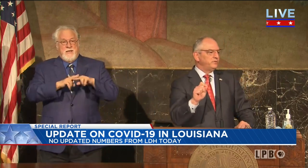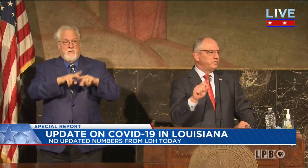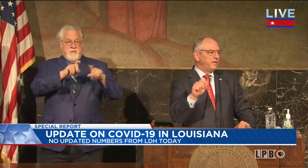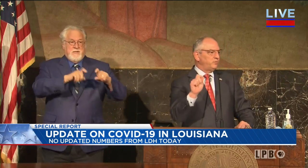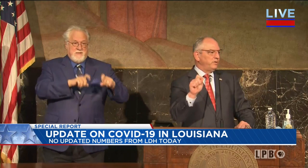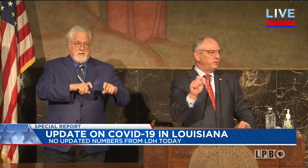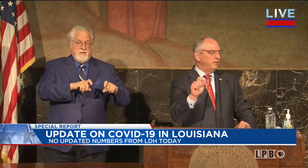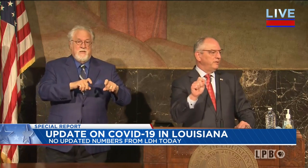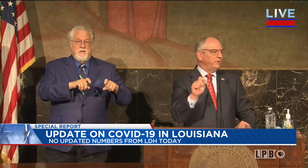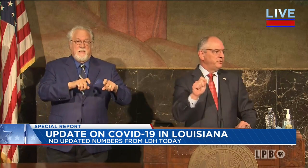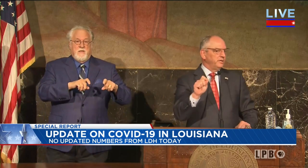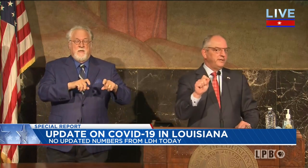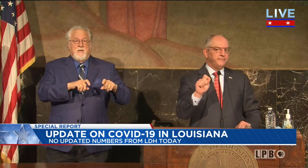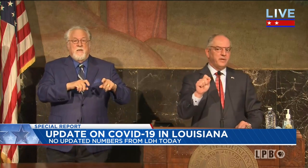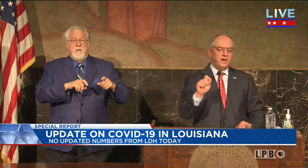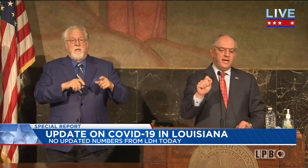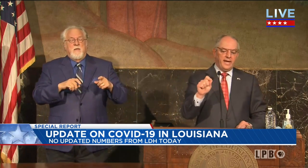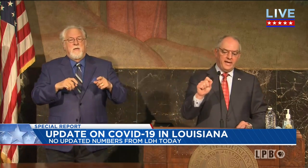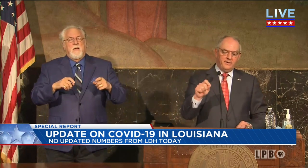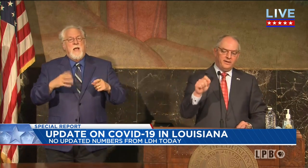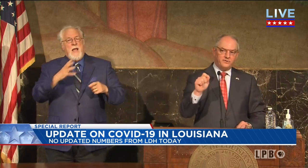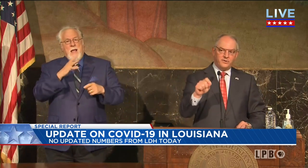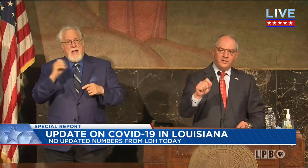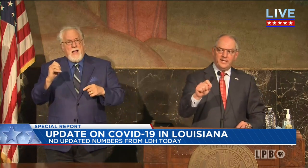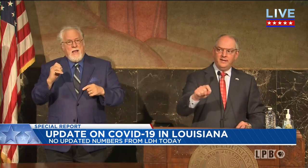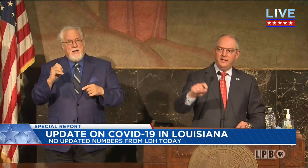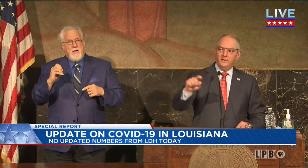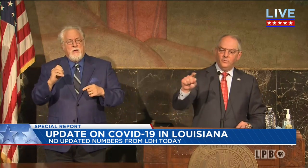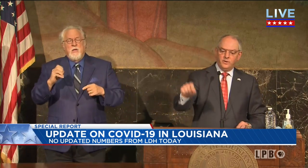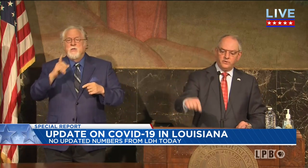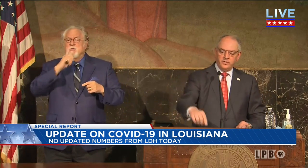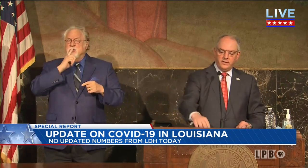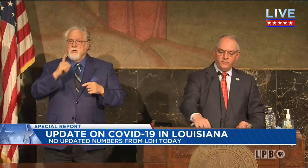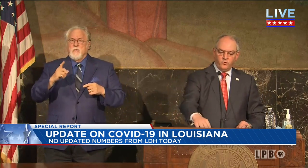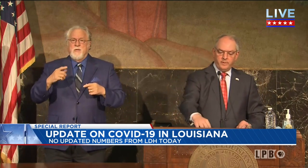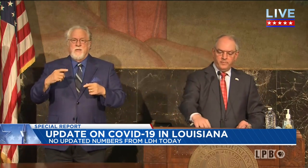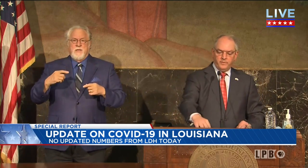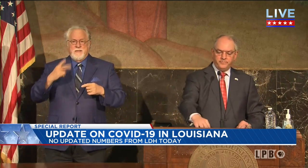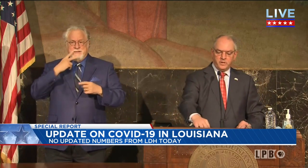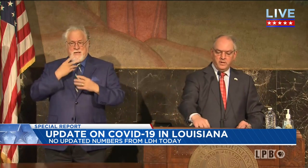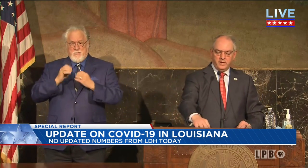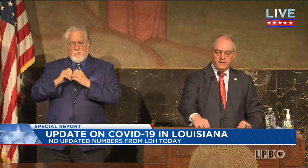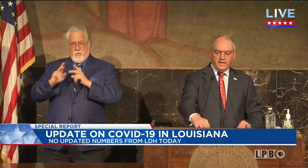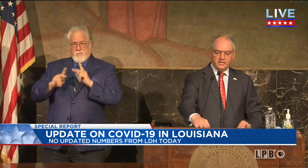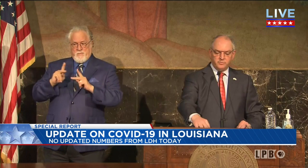NUMBER OF TESTS THAT WE'VE BEEN ADMINISTERING. YOU WOULD EXPECT TO SEE MORE